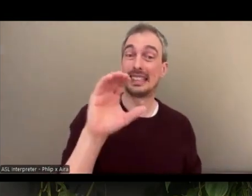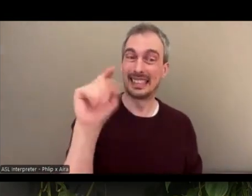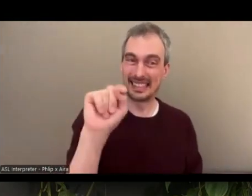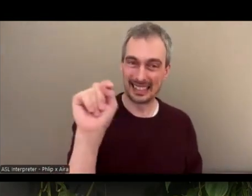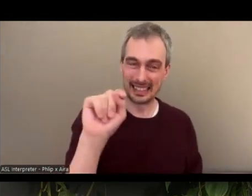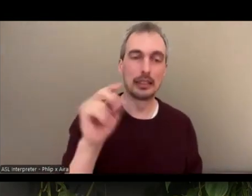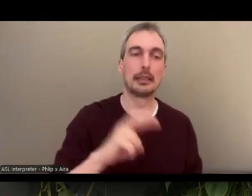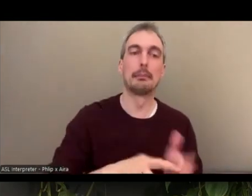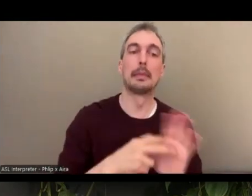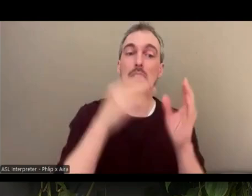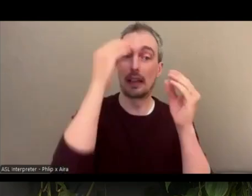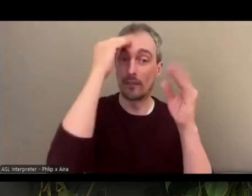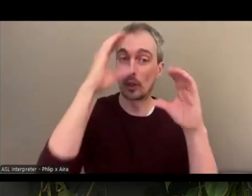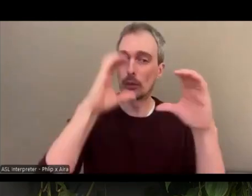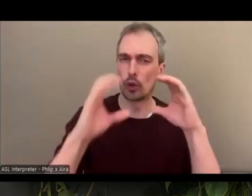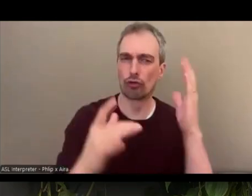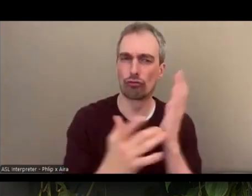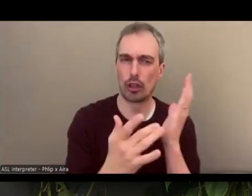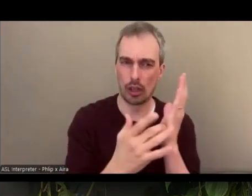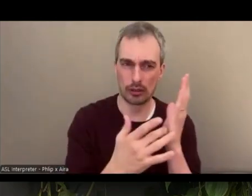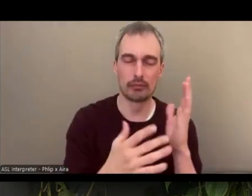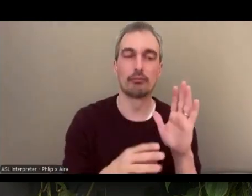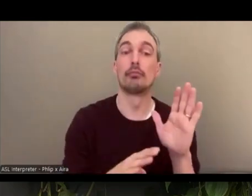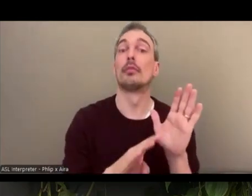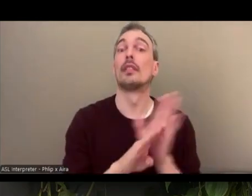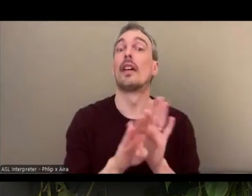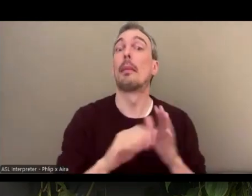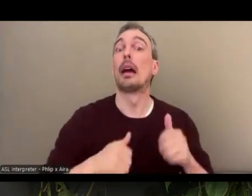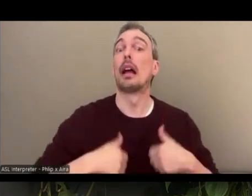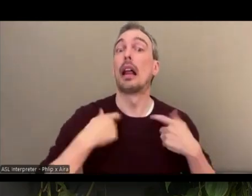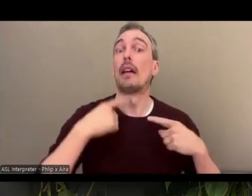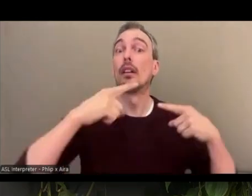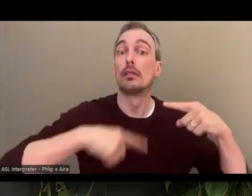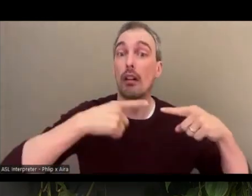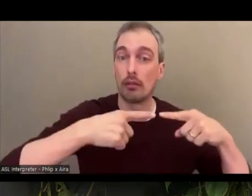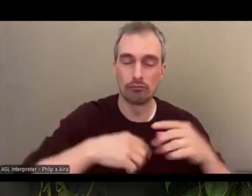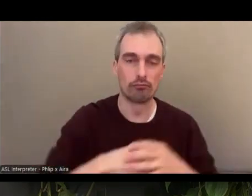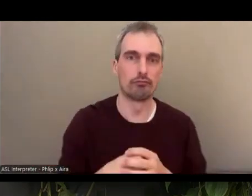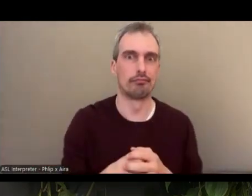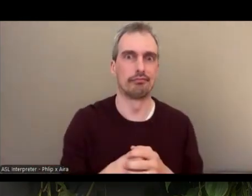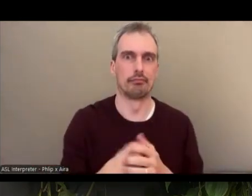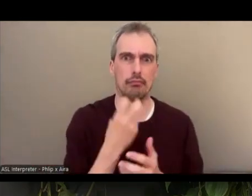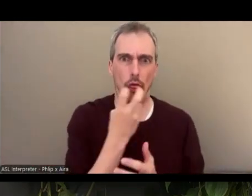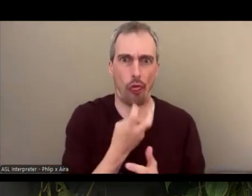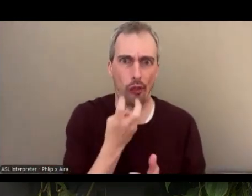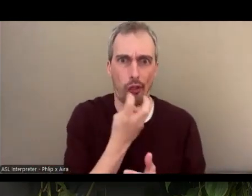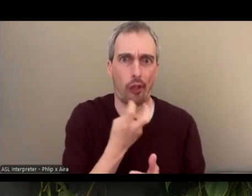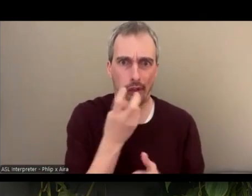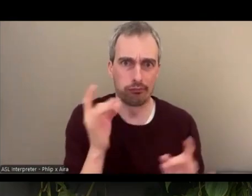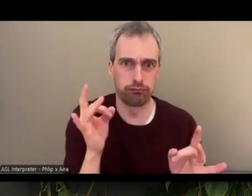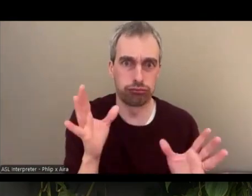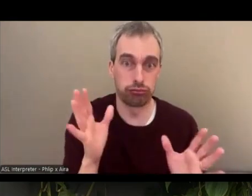for information and communicate technology, development life cycle... So that's a mouthful. And it's probably where we're gonna spend all of our time.